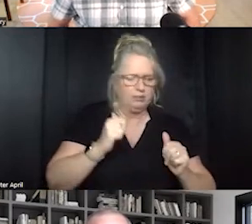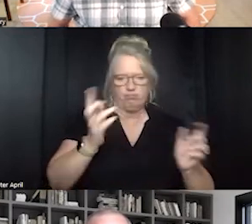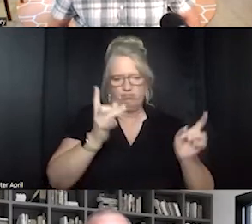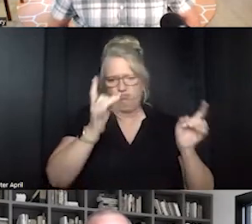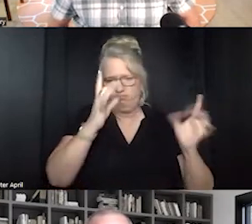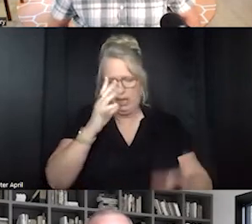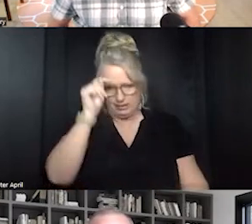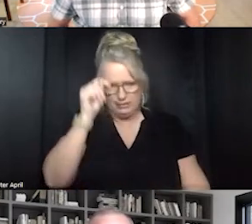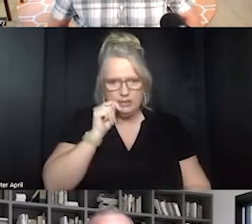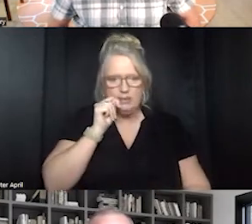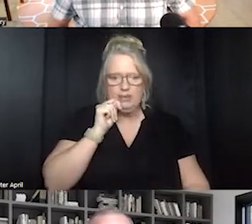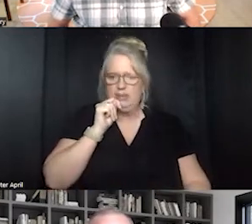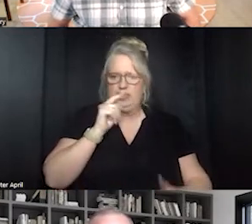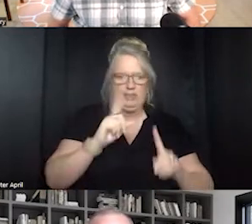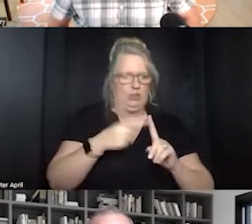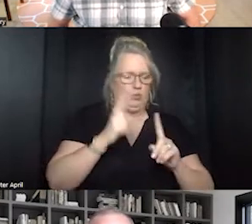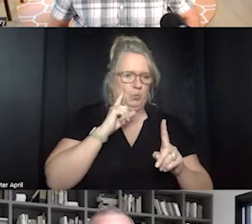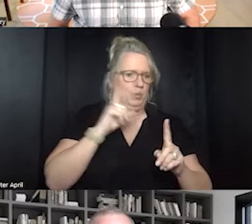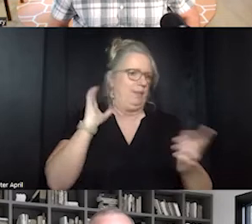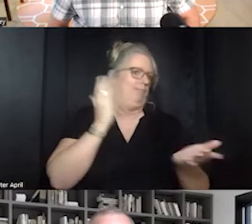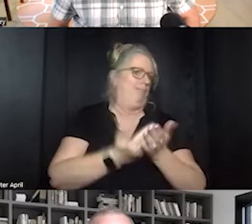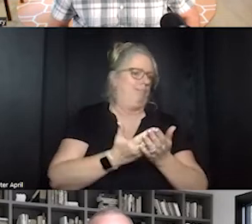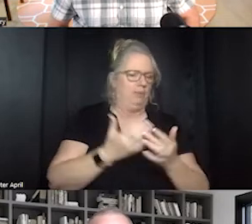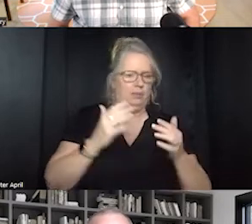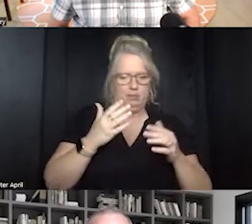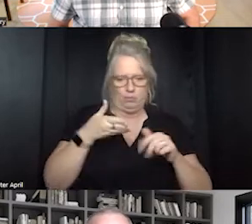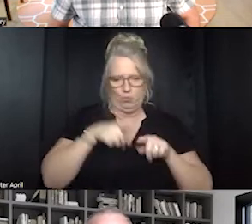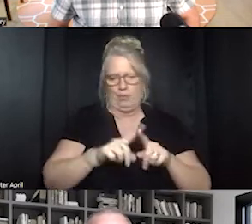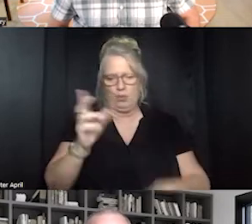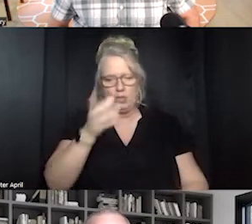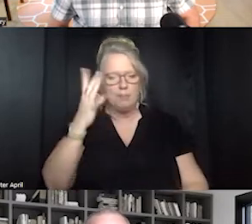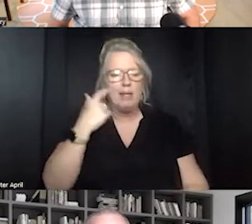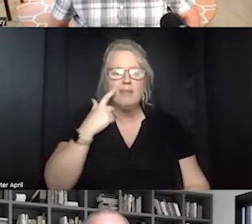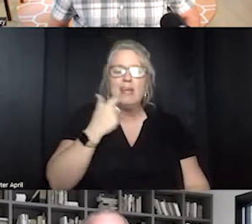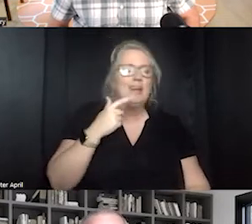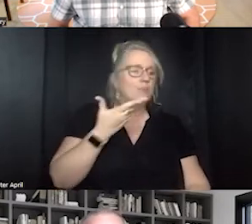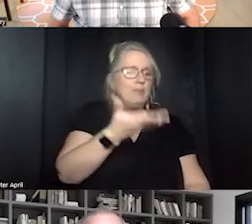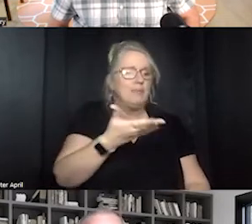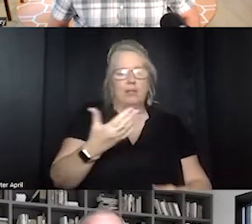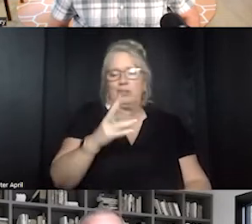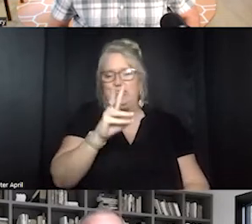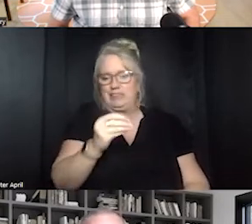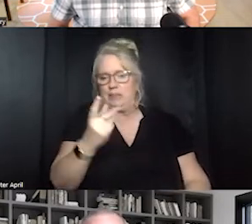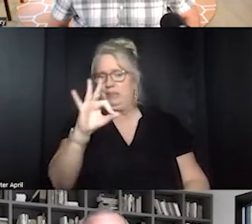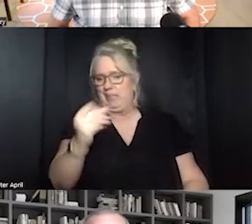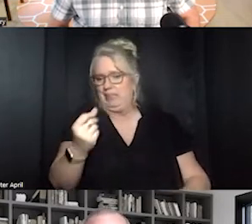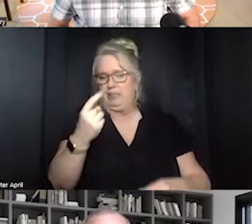WHO AFTER THEY HIT US IN CRISIS, REALLY NEED SOME WHERE TO BE, 60, 90 DAYS. WE CAN HELP MANAGE THEM.